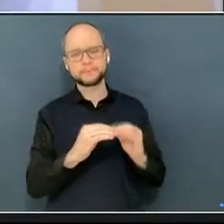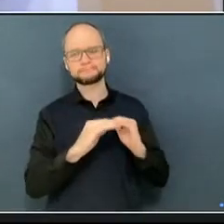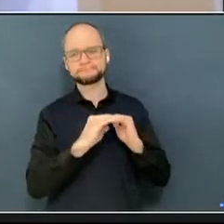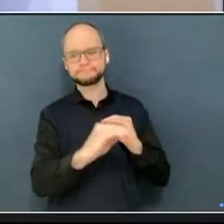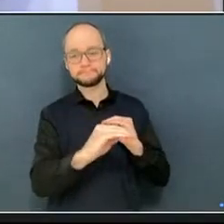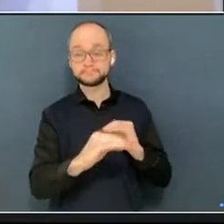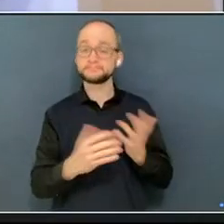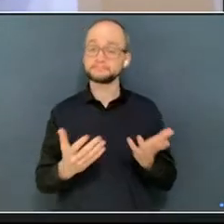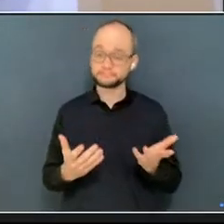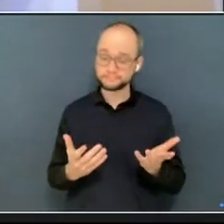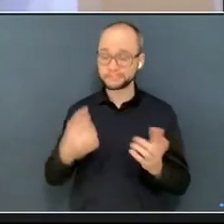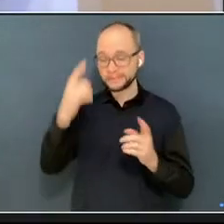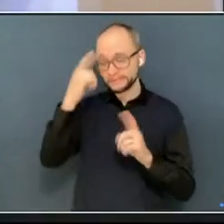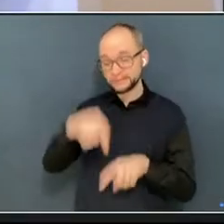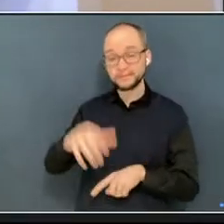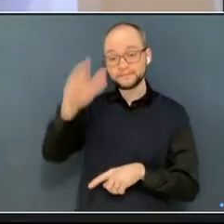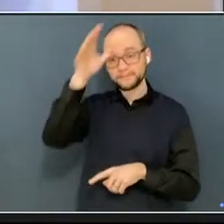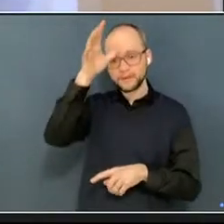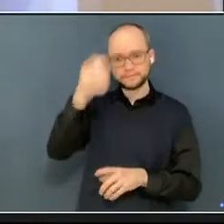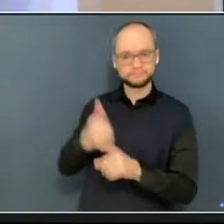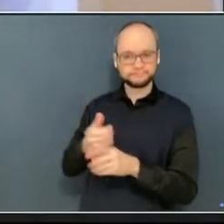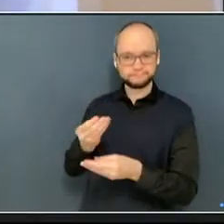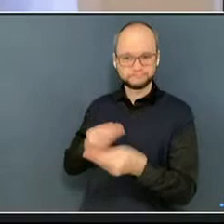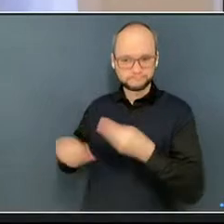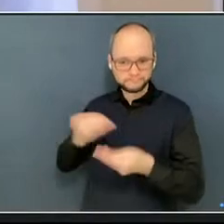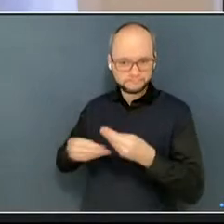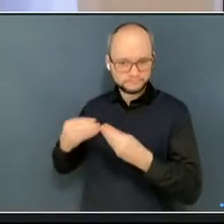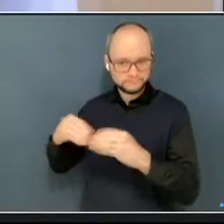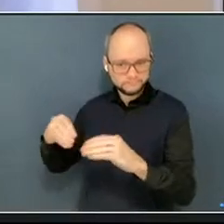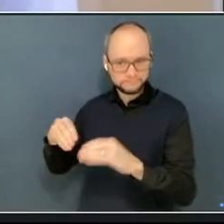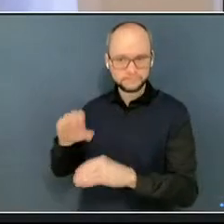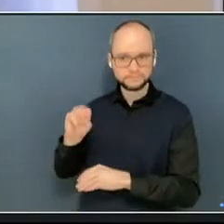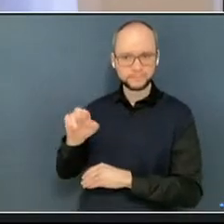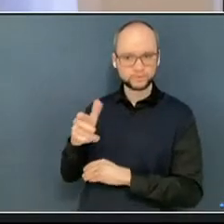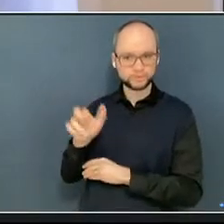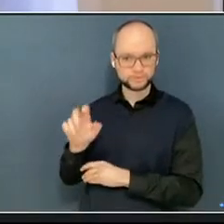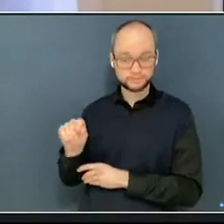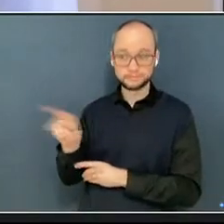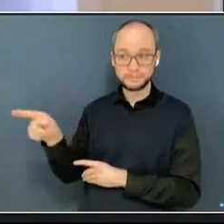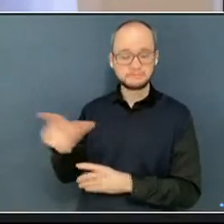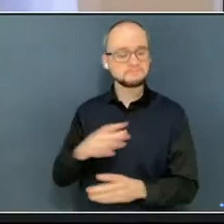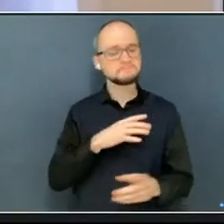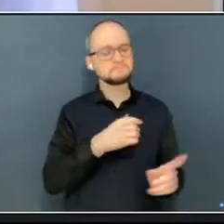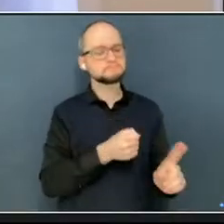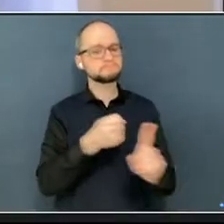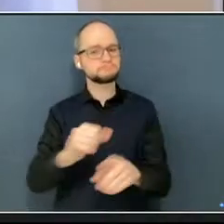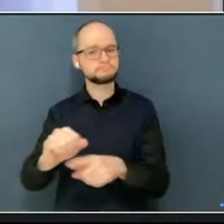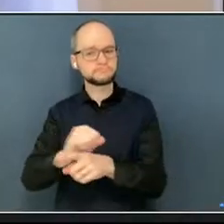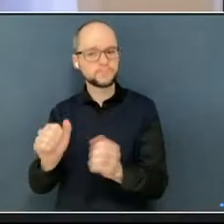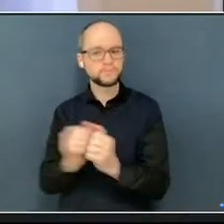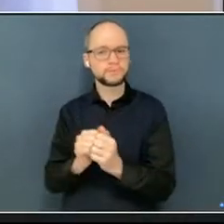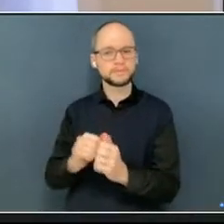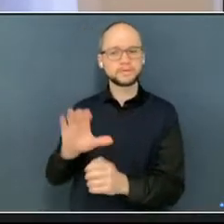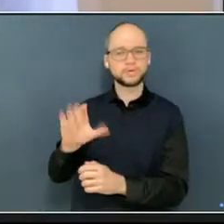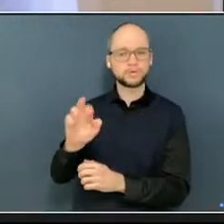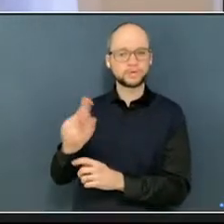dry goods merchant uses his connections to get me a apprenticeship as a clerk with the firm Bancock and Hutton. They were importers